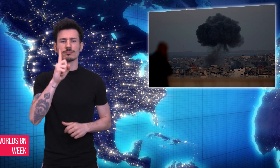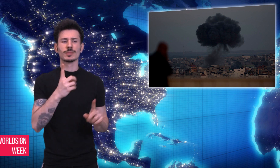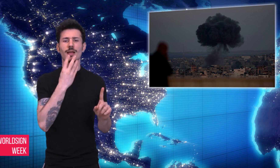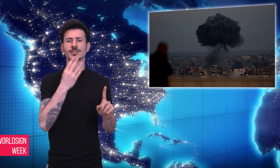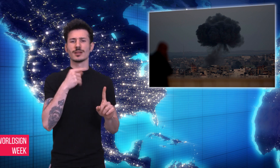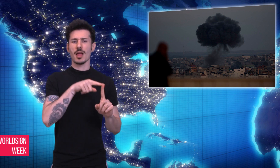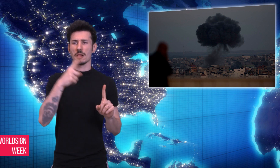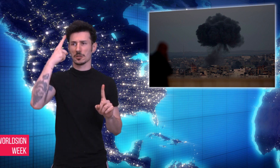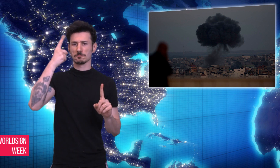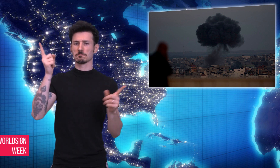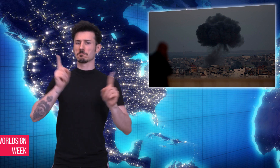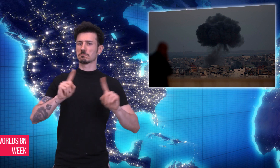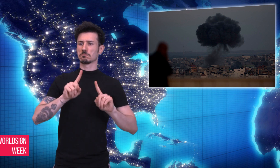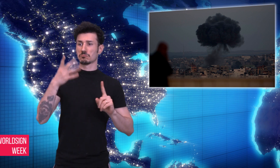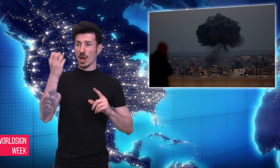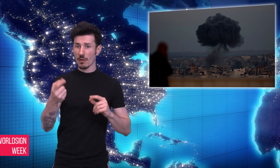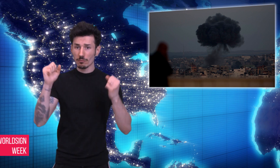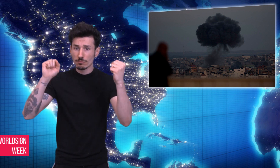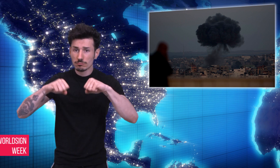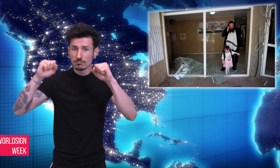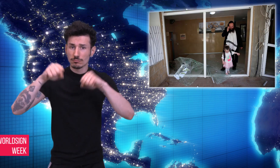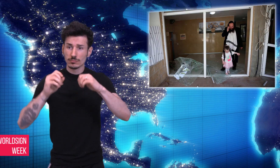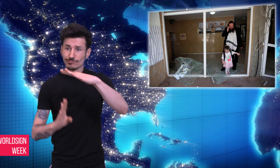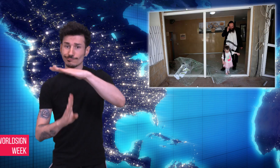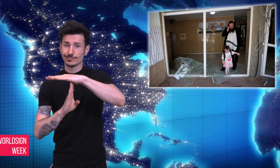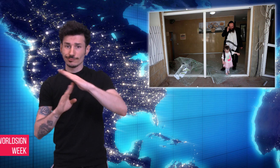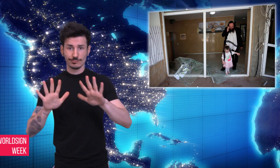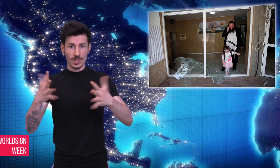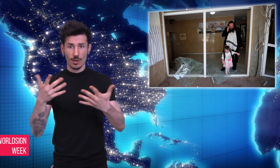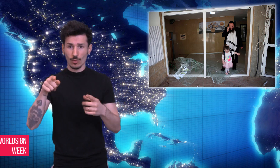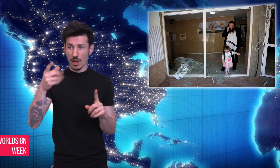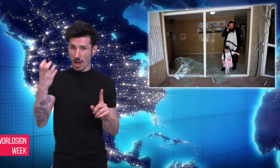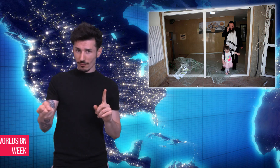economic struggles the Palestinians face.